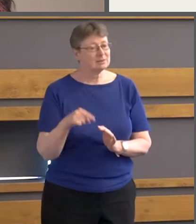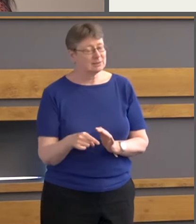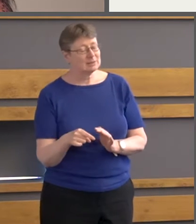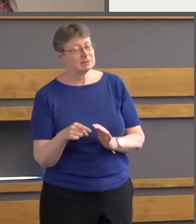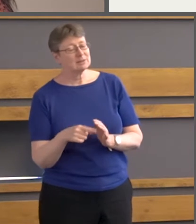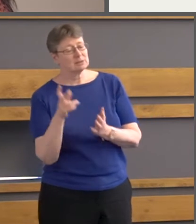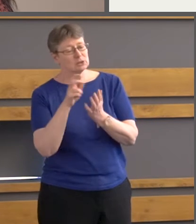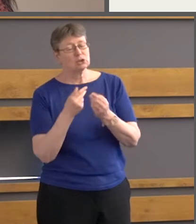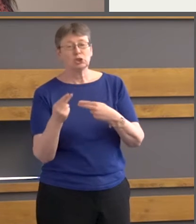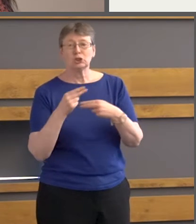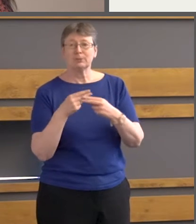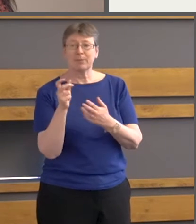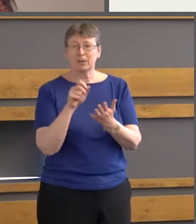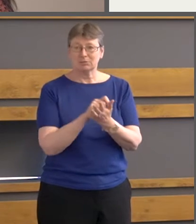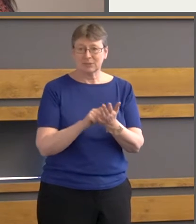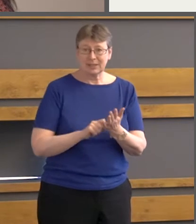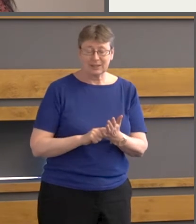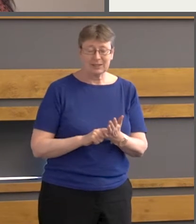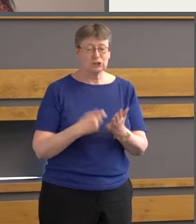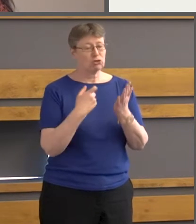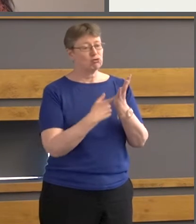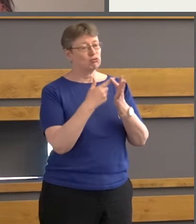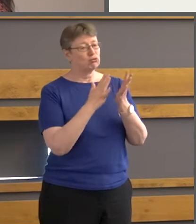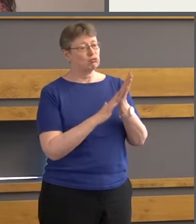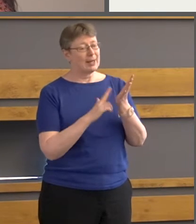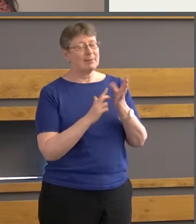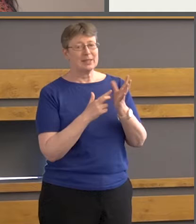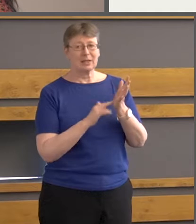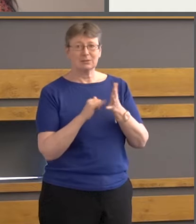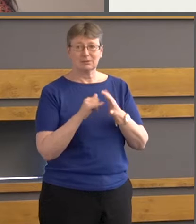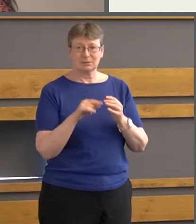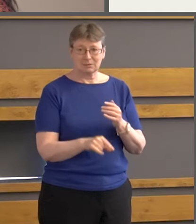produced by the Glasgow-based design duo Panel who had in turn been commissioned